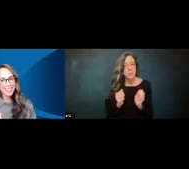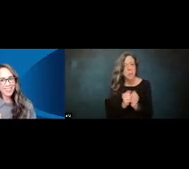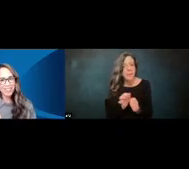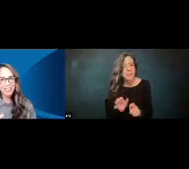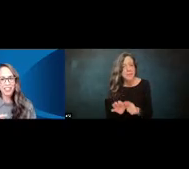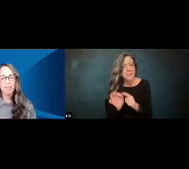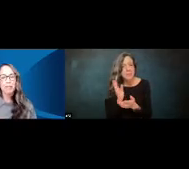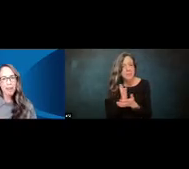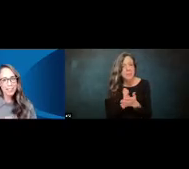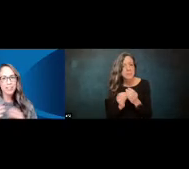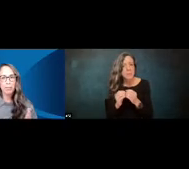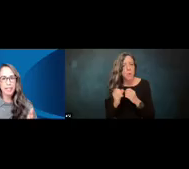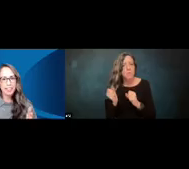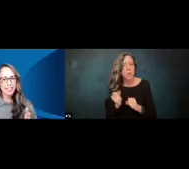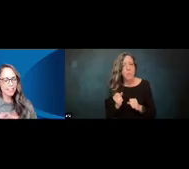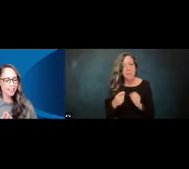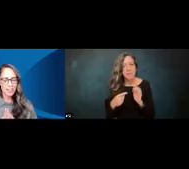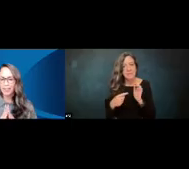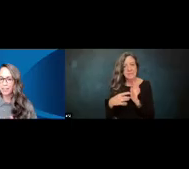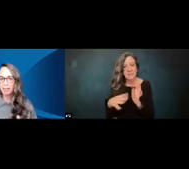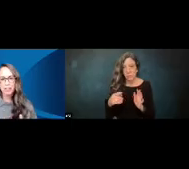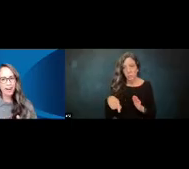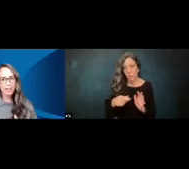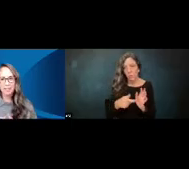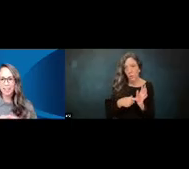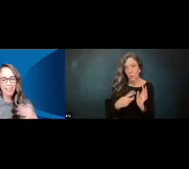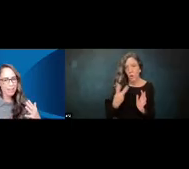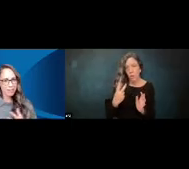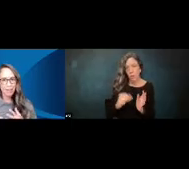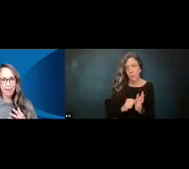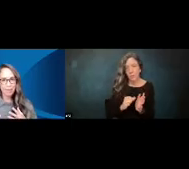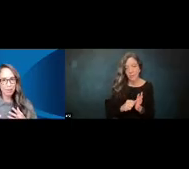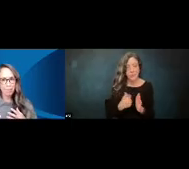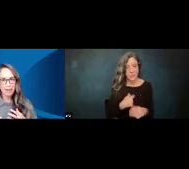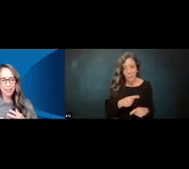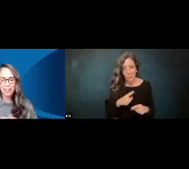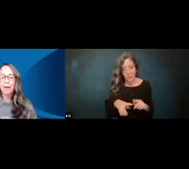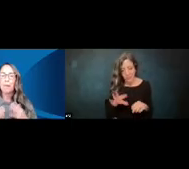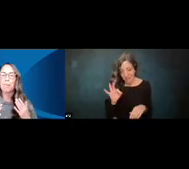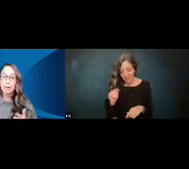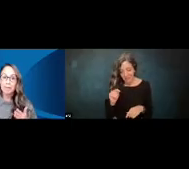indicators, which did require two pages, as hard as we tried, we could not fit it all on one page.